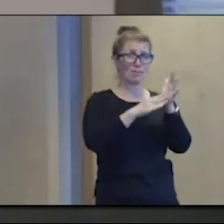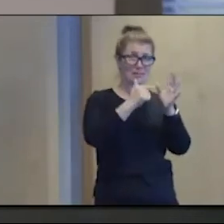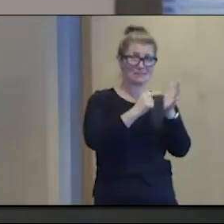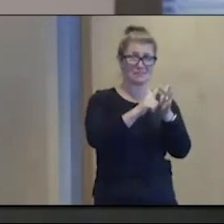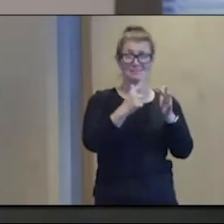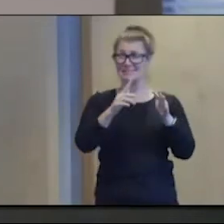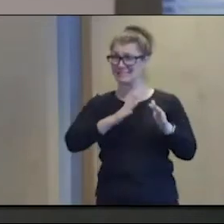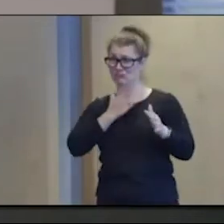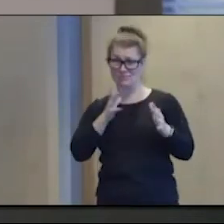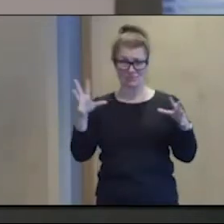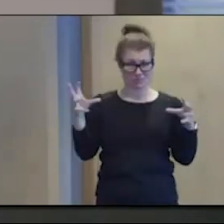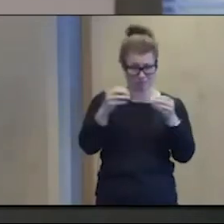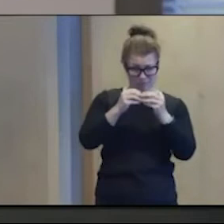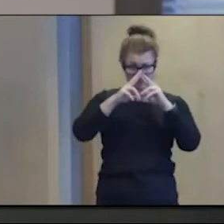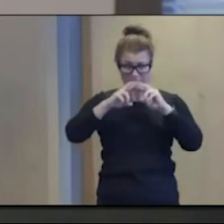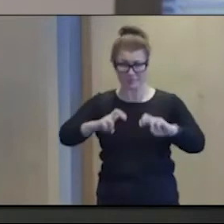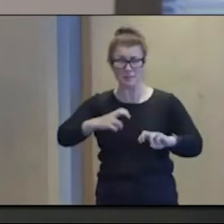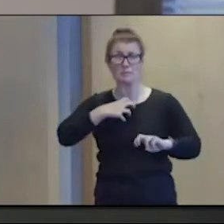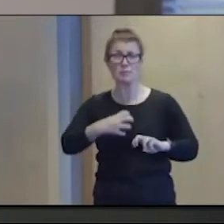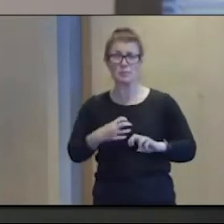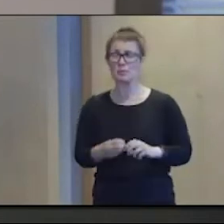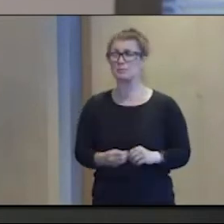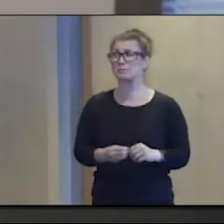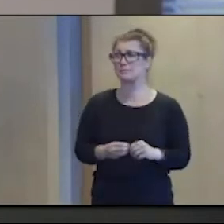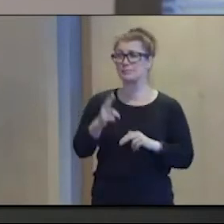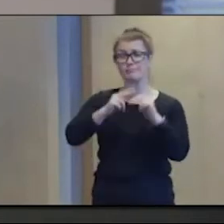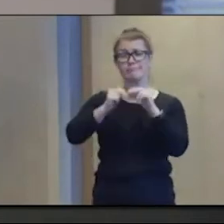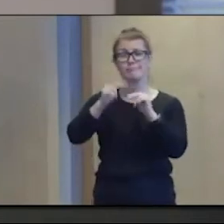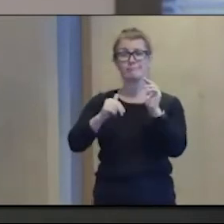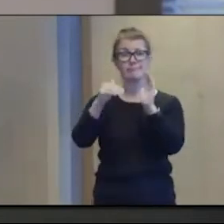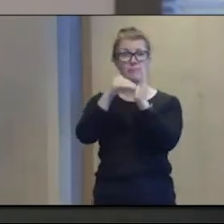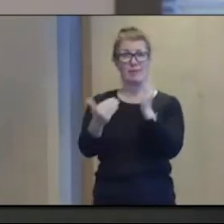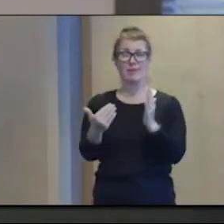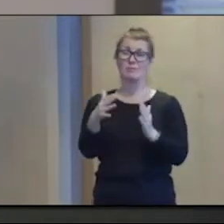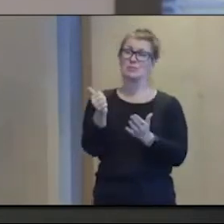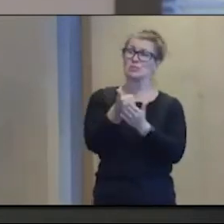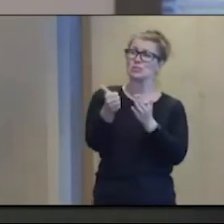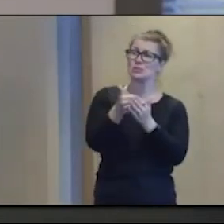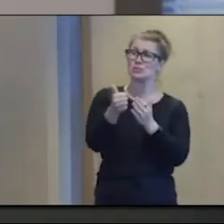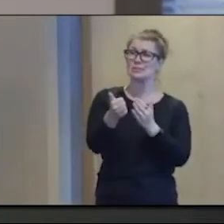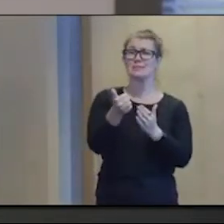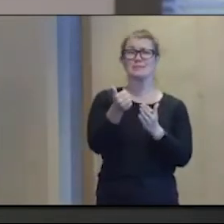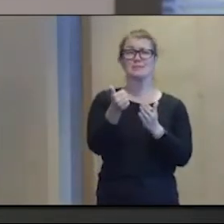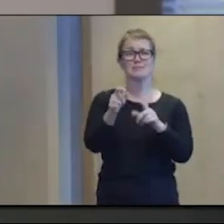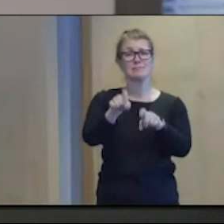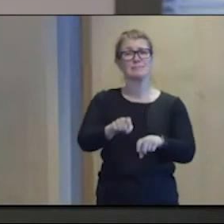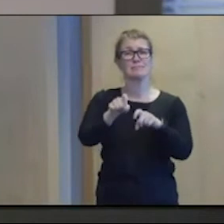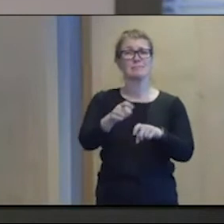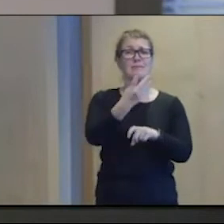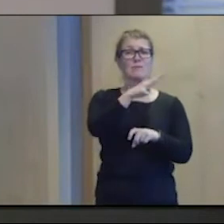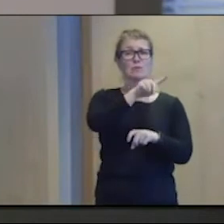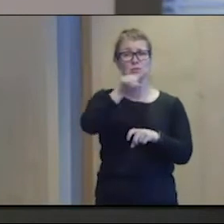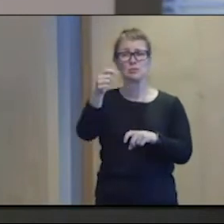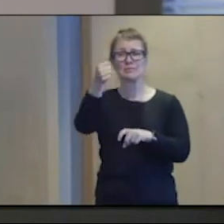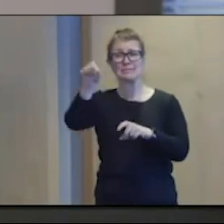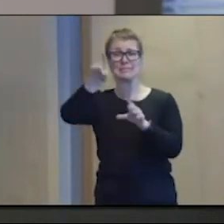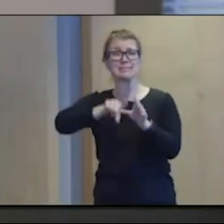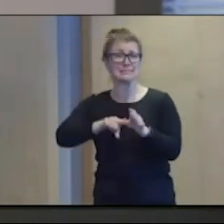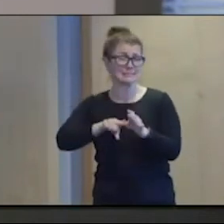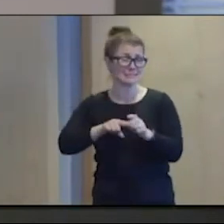but what we build today these assets are typically 40 to 60 years long. They last for a very long